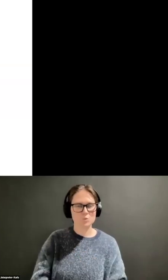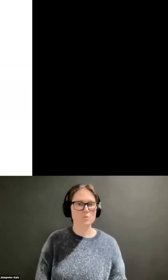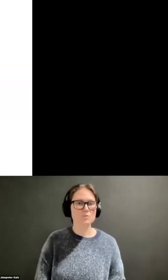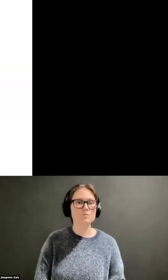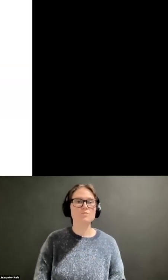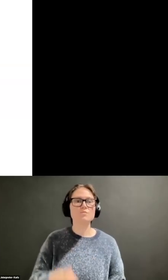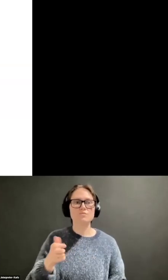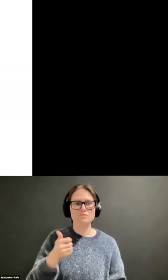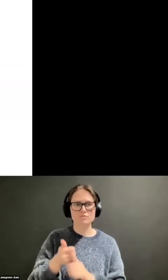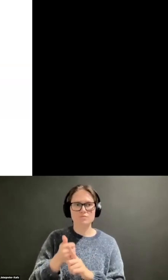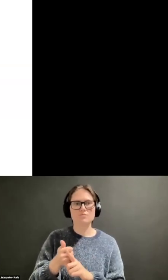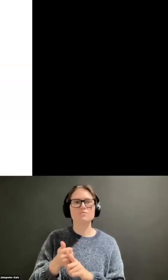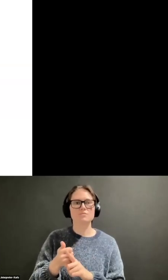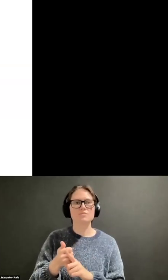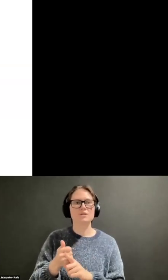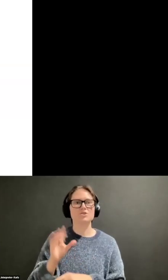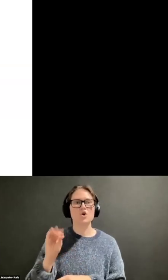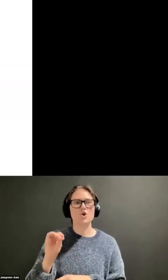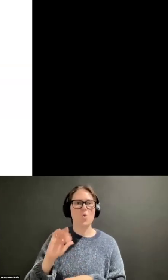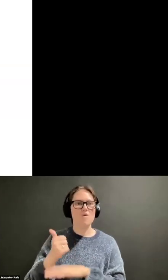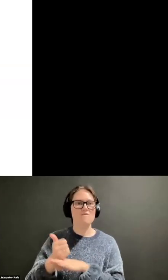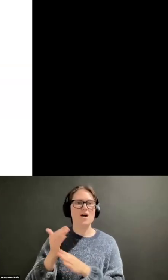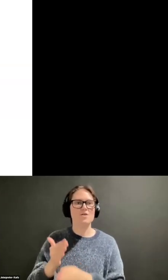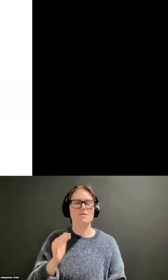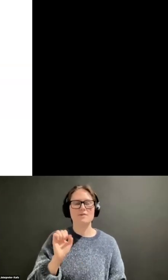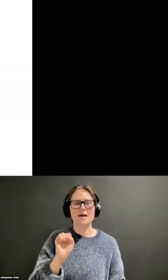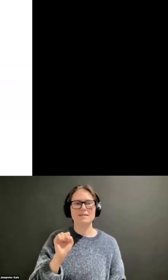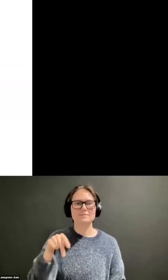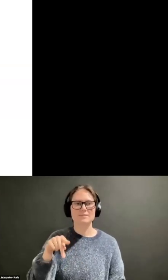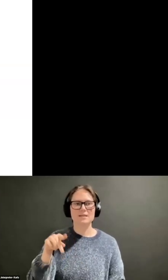the SPM Disability Justice Fund. And when she's